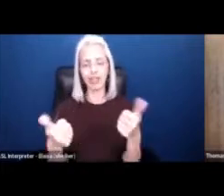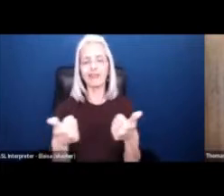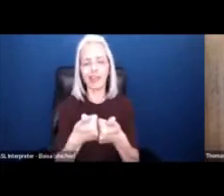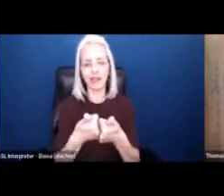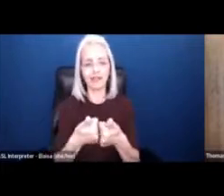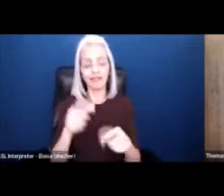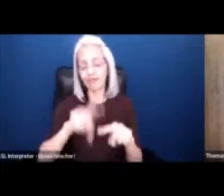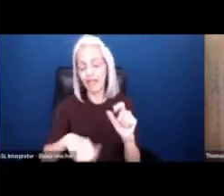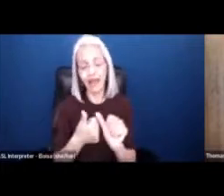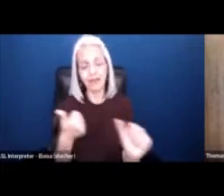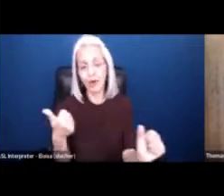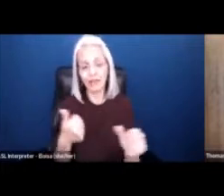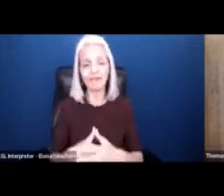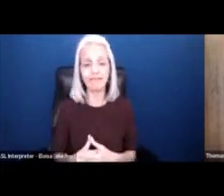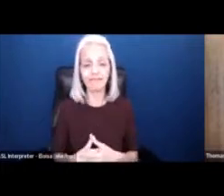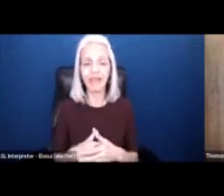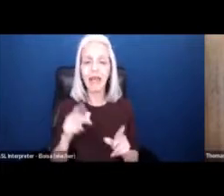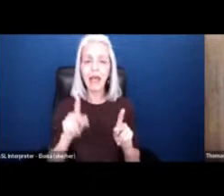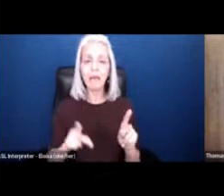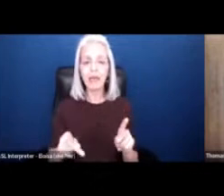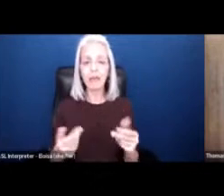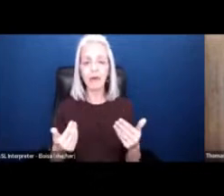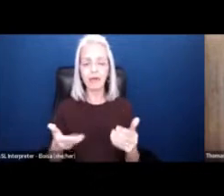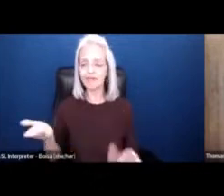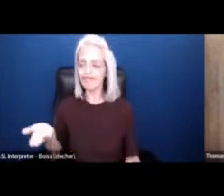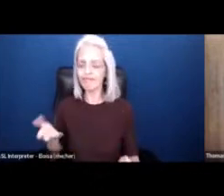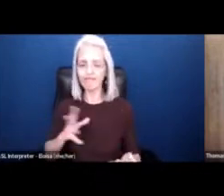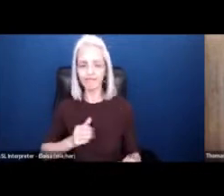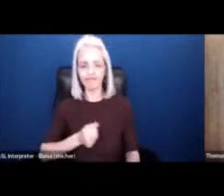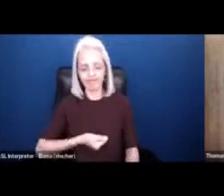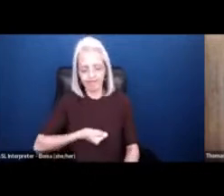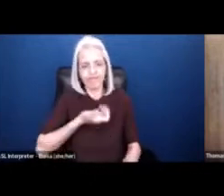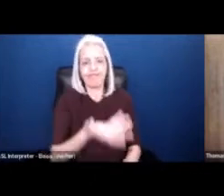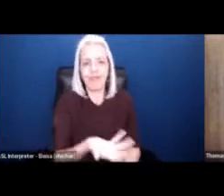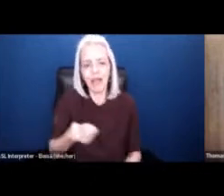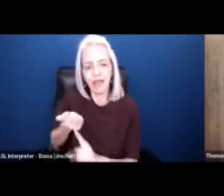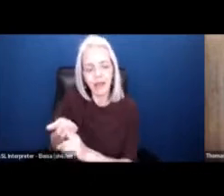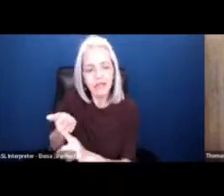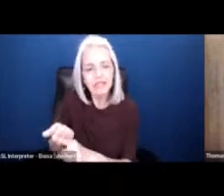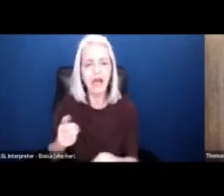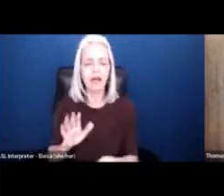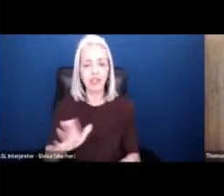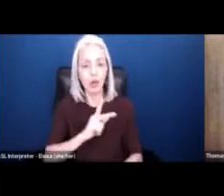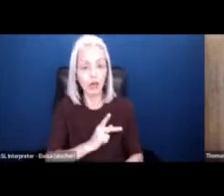around this. People bring themselves in their personality, their understanding. So as we